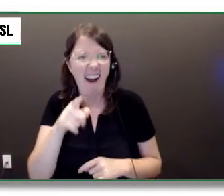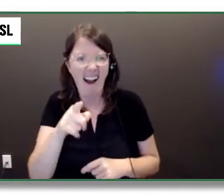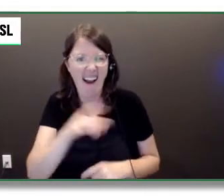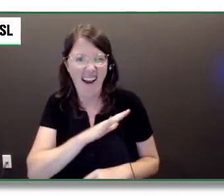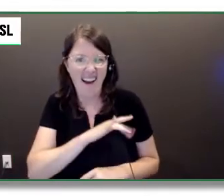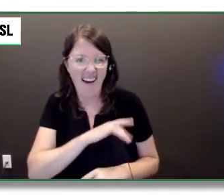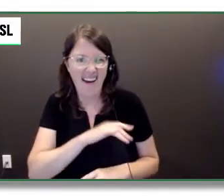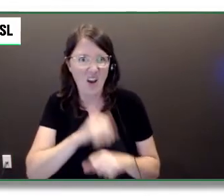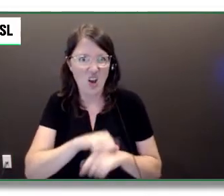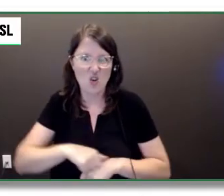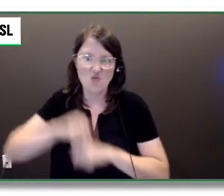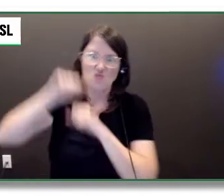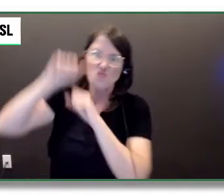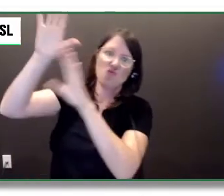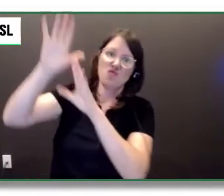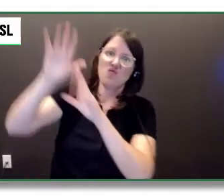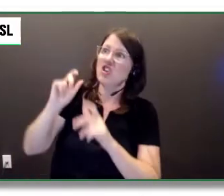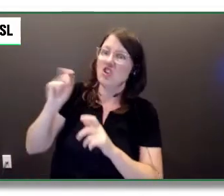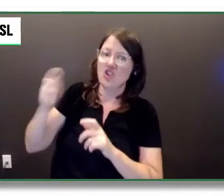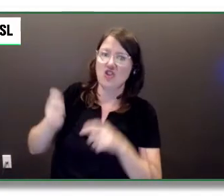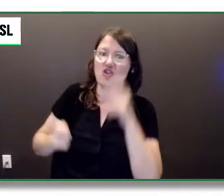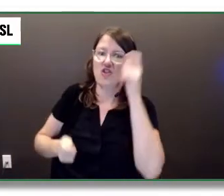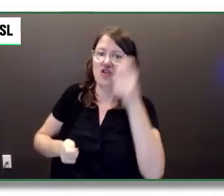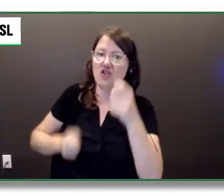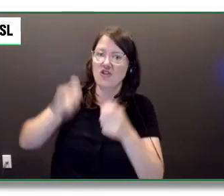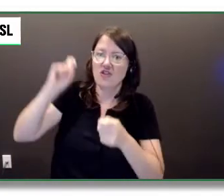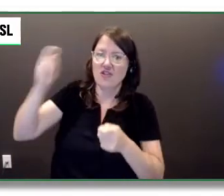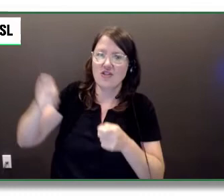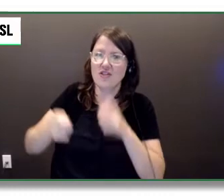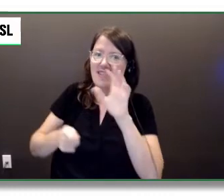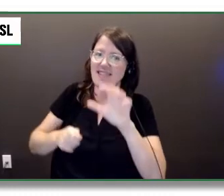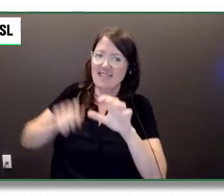hike where it's actually showing us rock climbing on the wall face. So we can